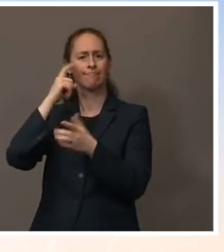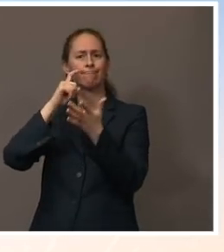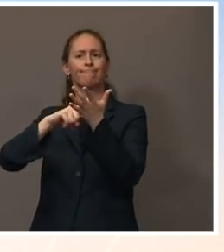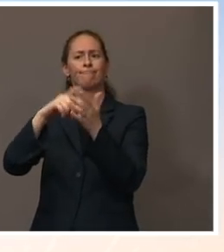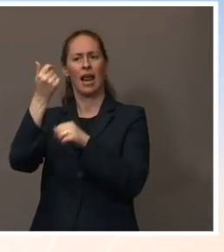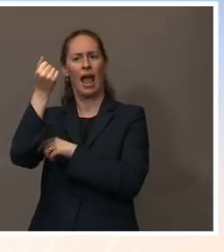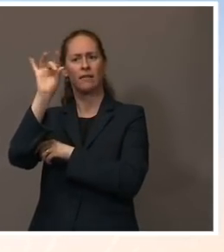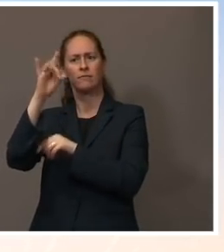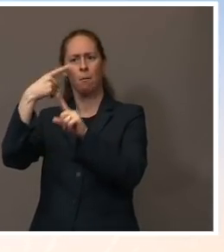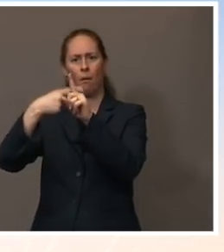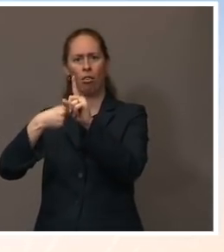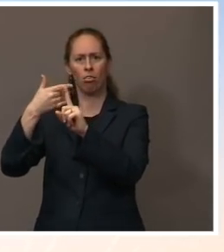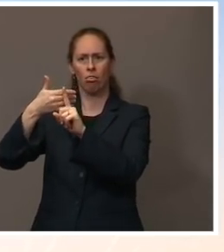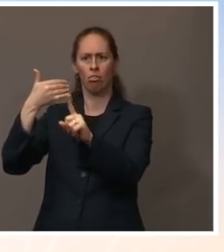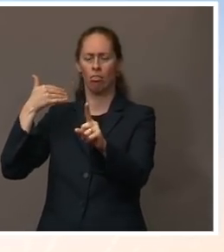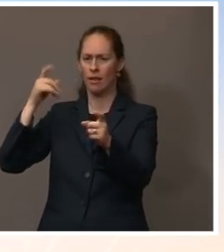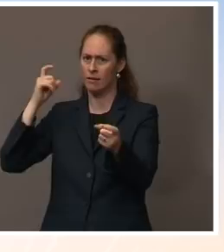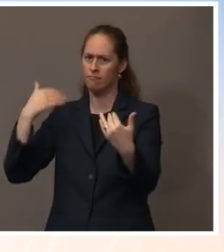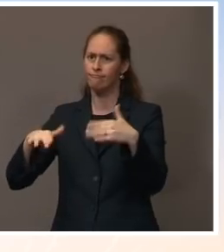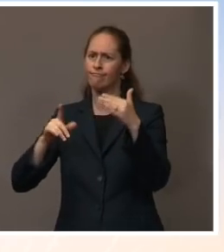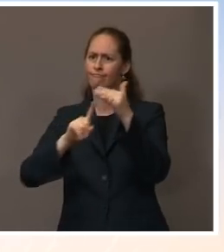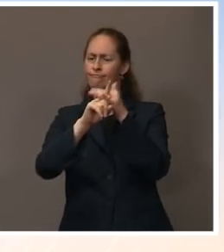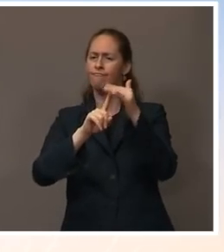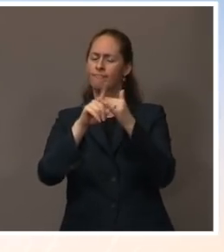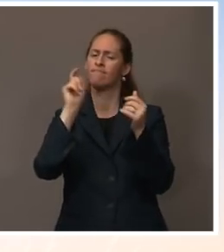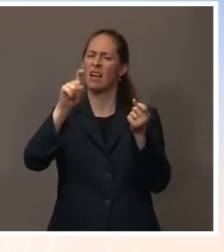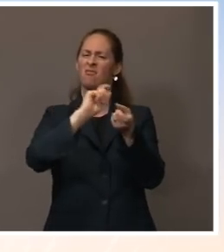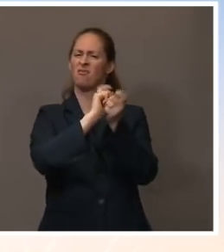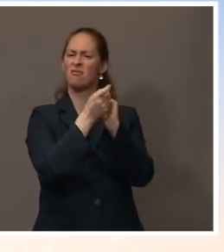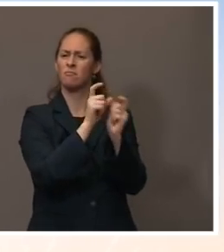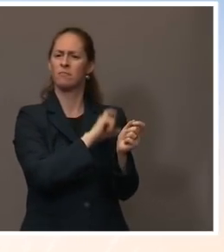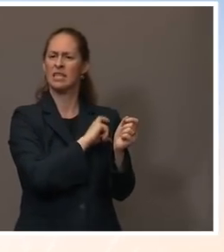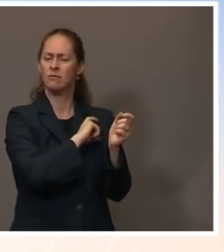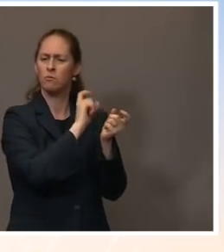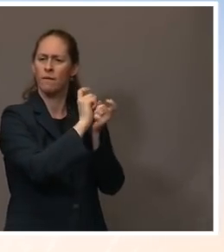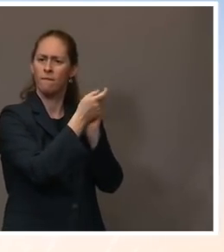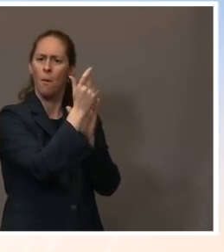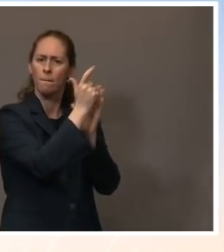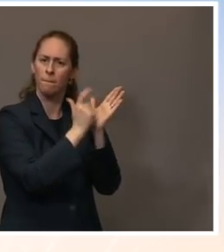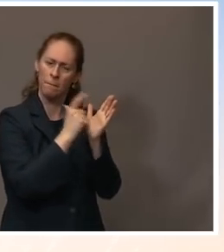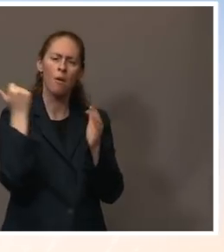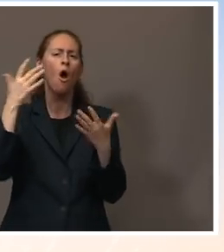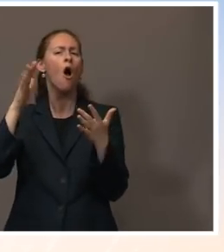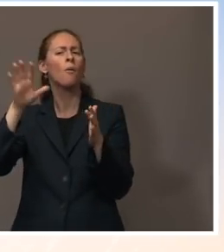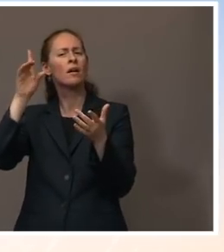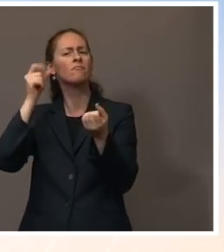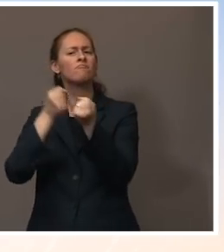across the country; the President is a firm believer in that. But there are also steps he can take, as President of the United States,